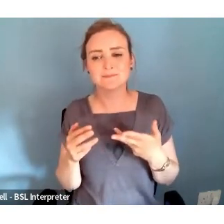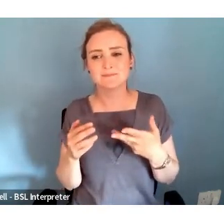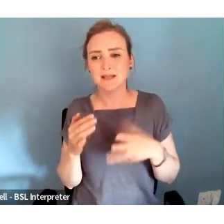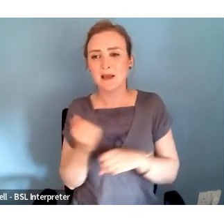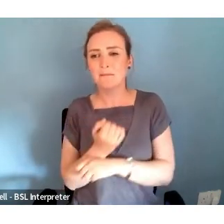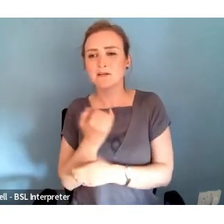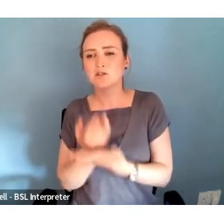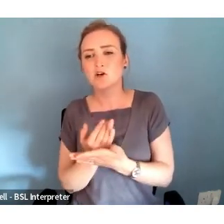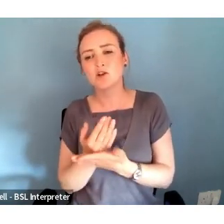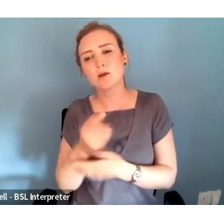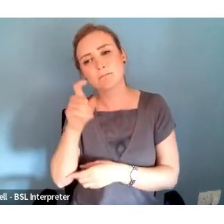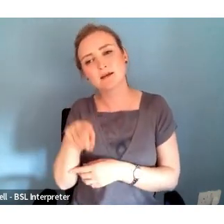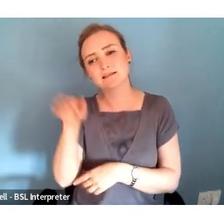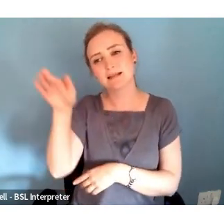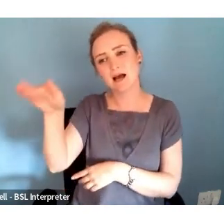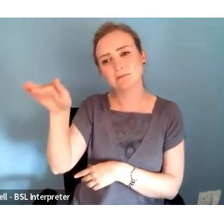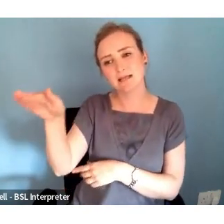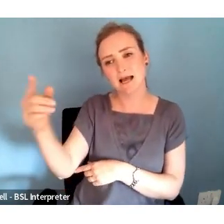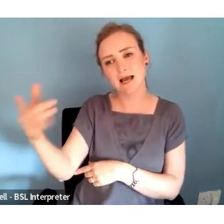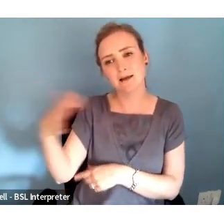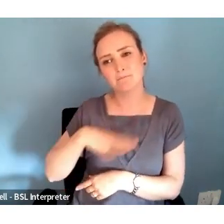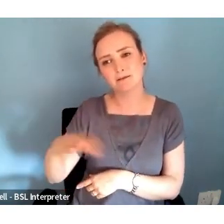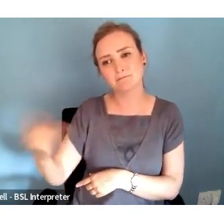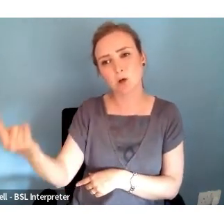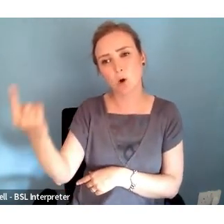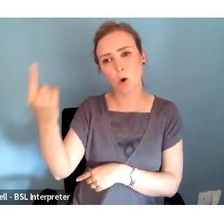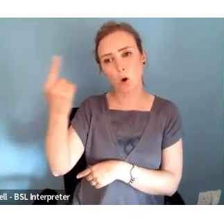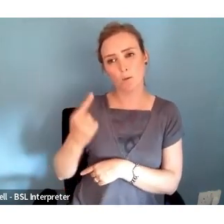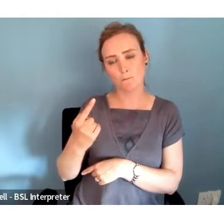you have had someone else, independently has verified you as being